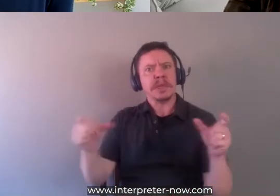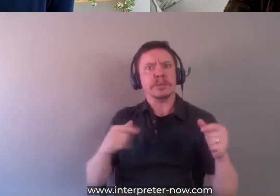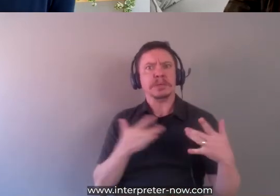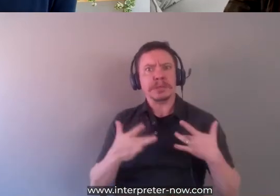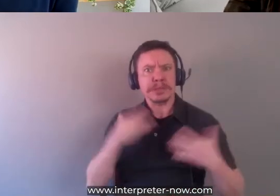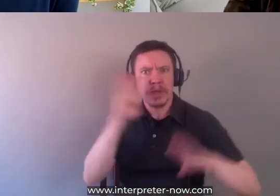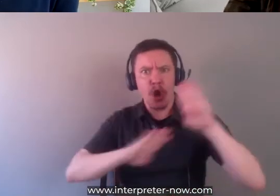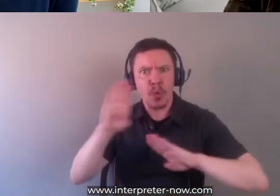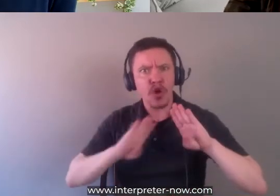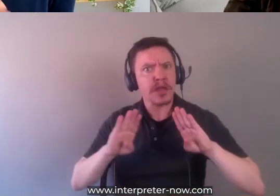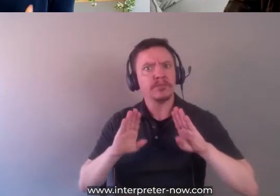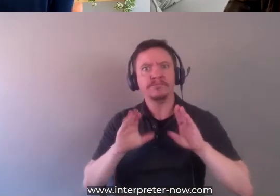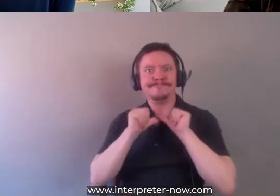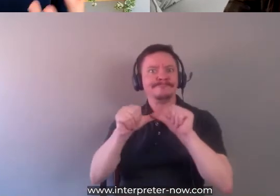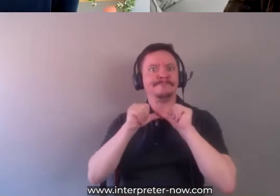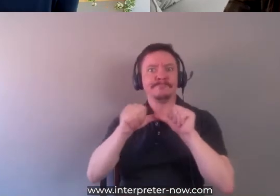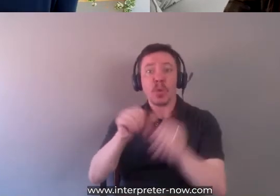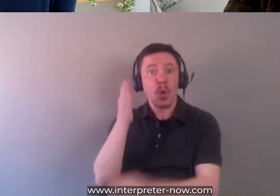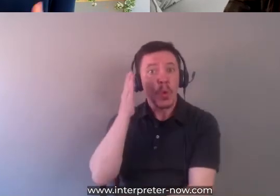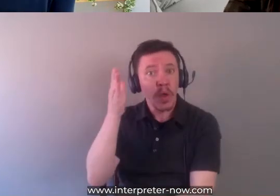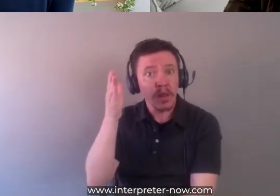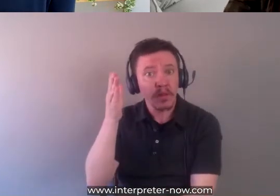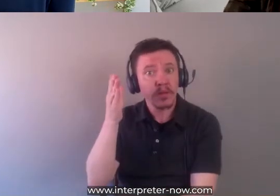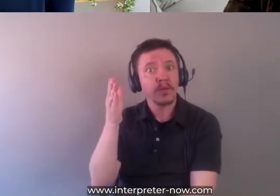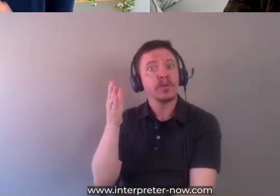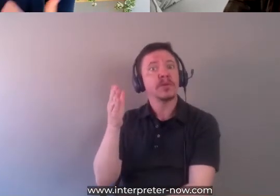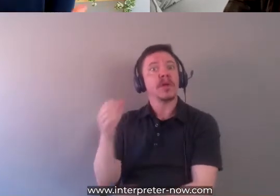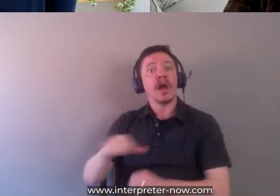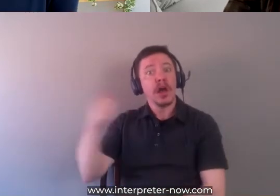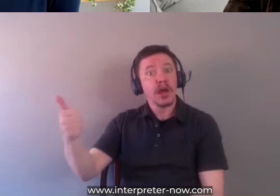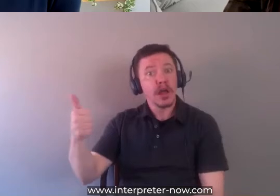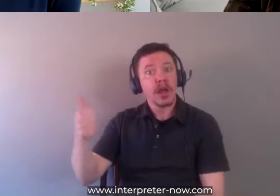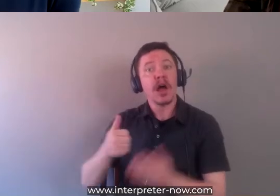it doesn't stop here, that this ruling also jeopardizes several other rights that we hold